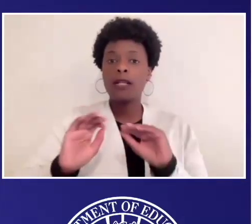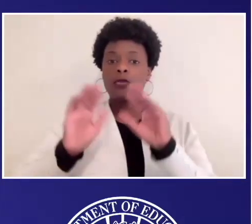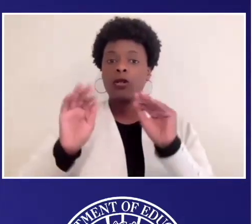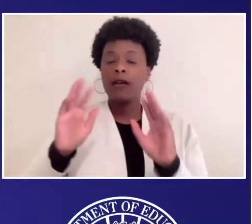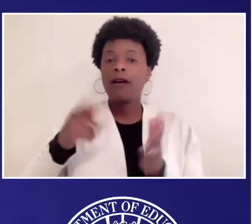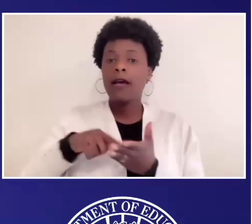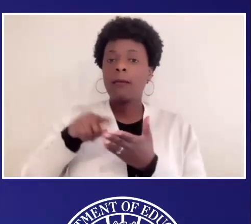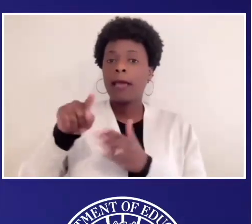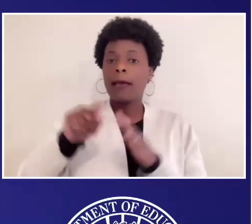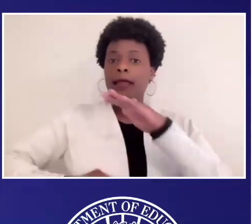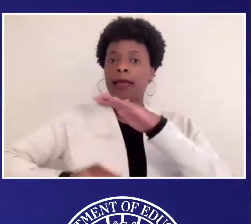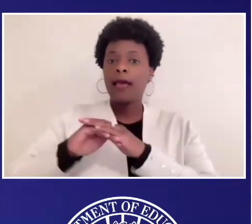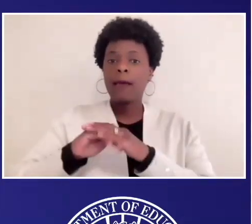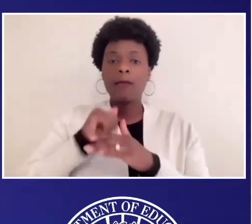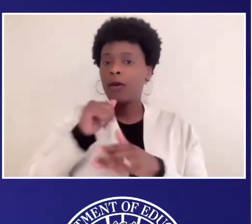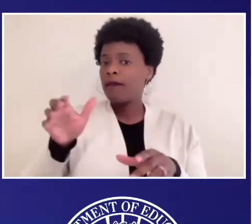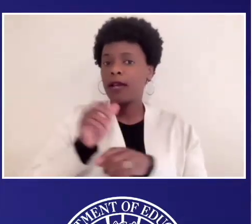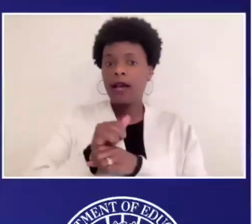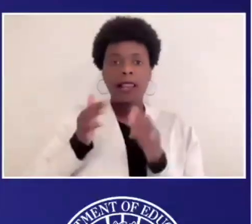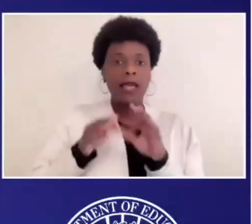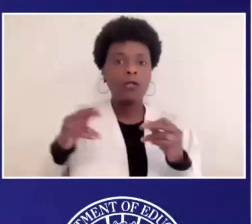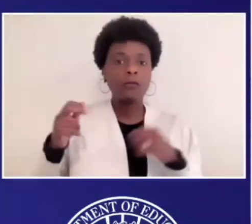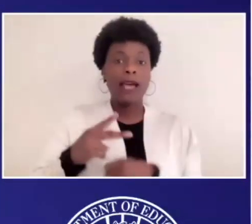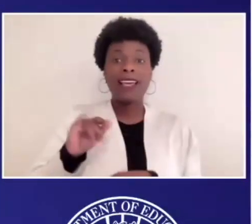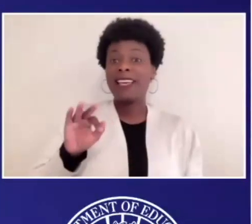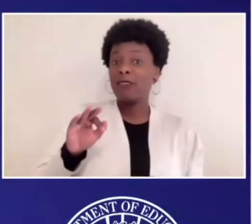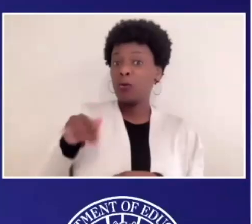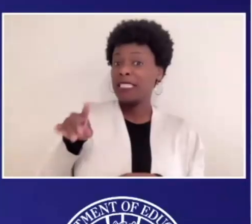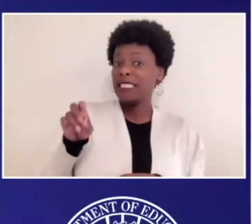and I don't think we've received language back on that. If we did and I missed it, my apologies.